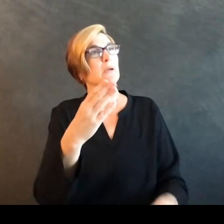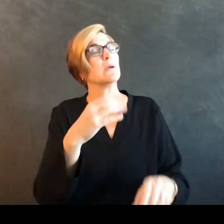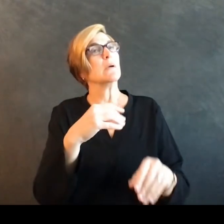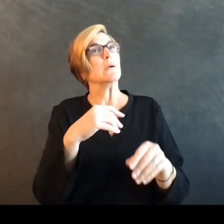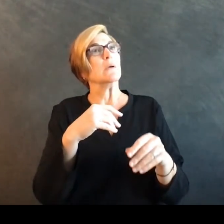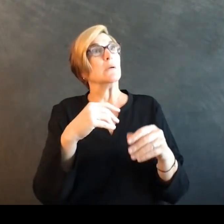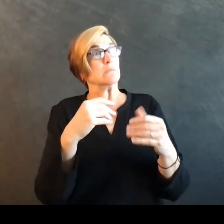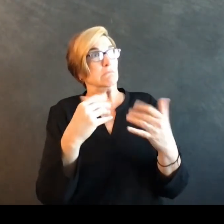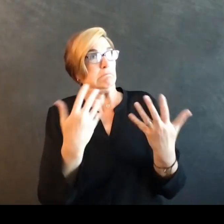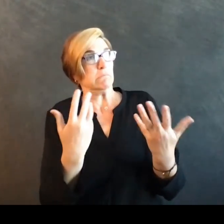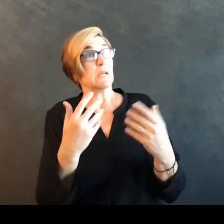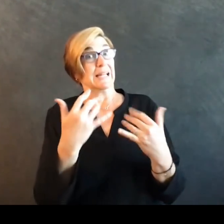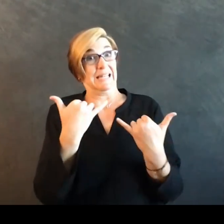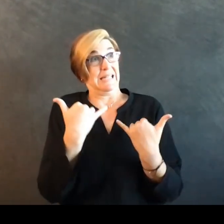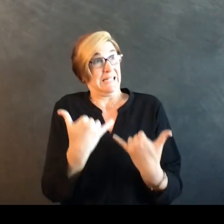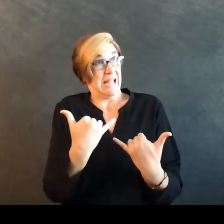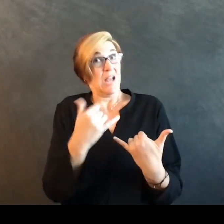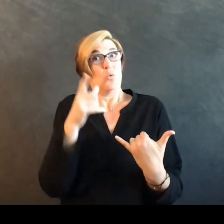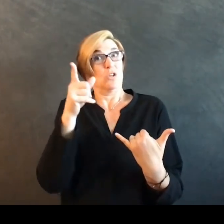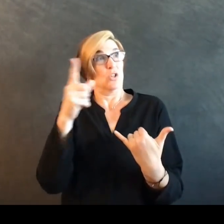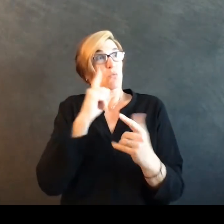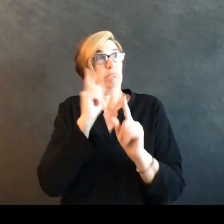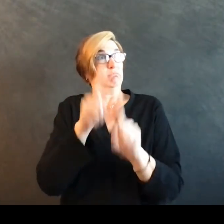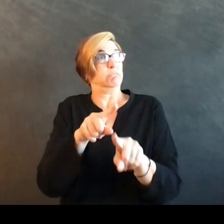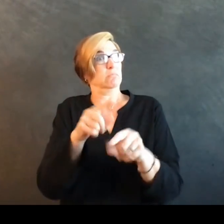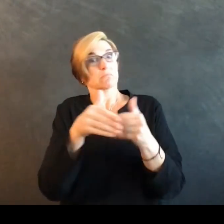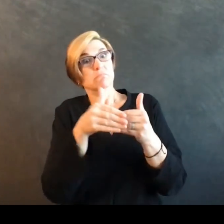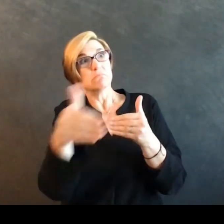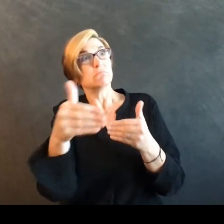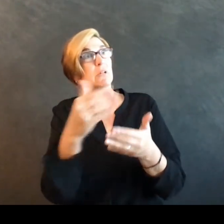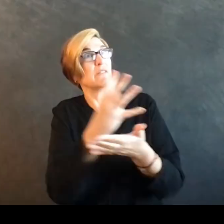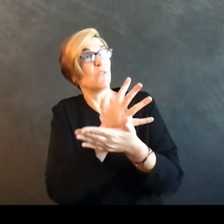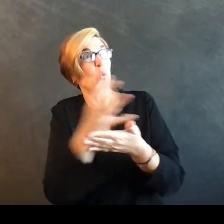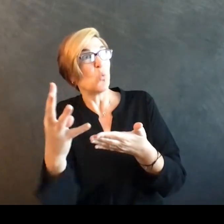extended for another month so what additional relief are you gonna